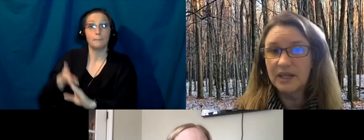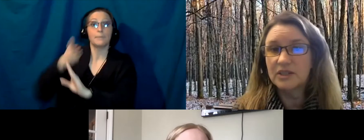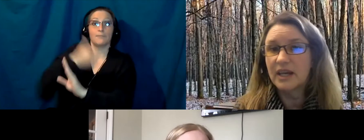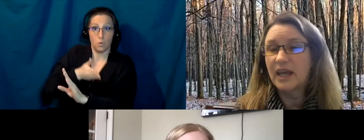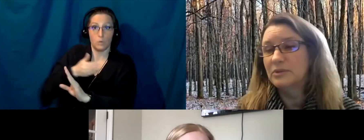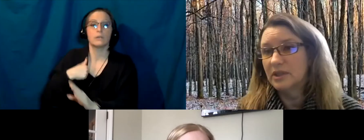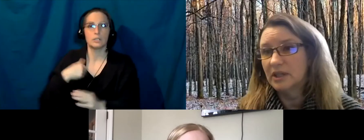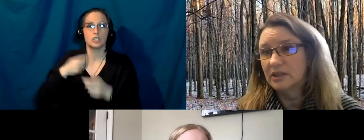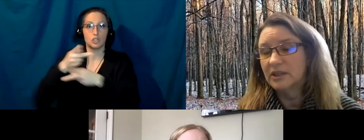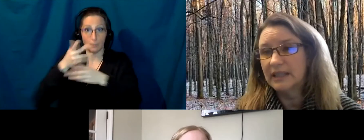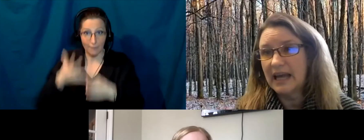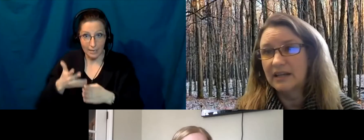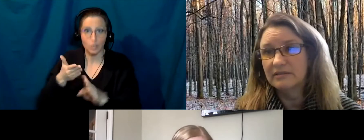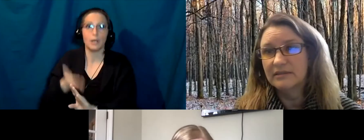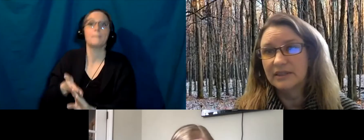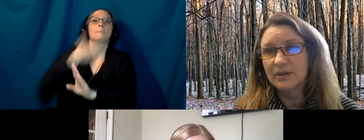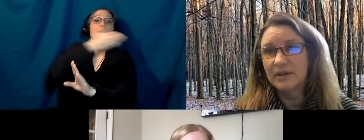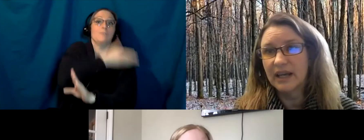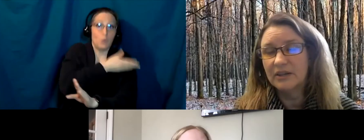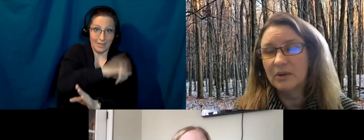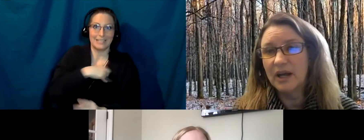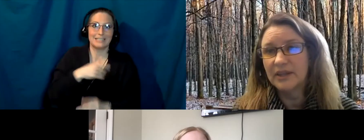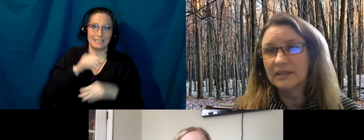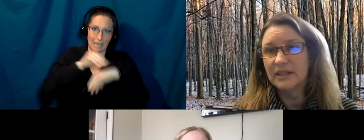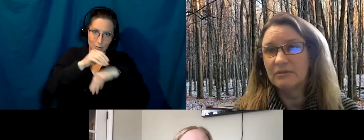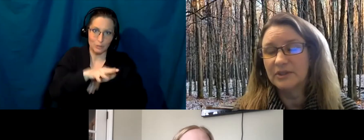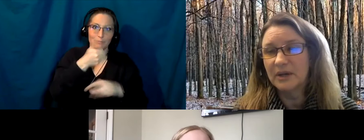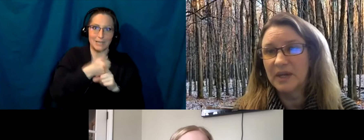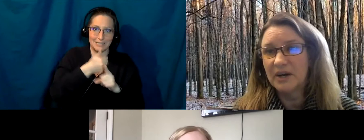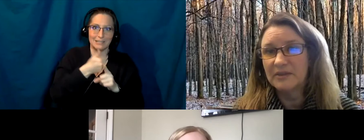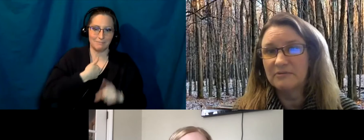and then I was actually a counselor early on. So I know all the levels out there in the field.